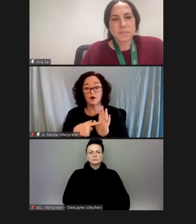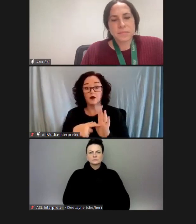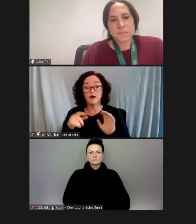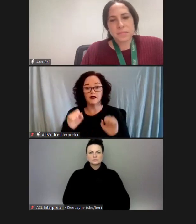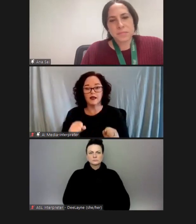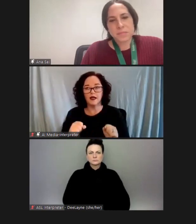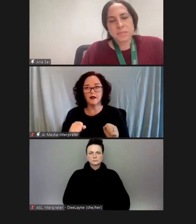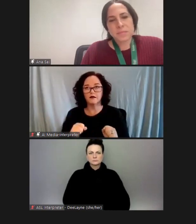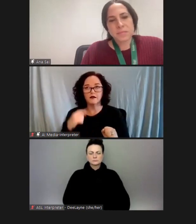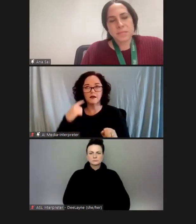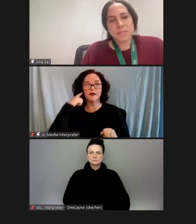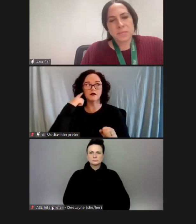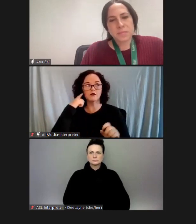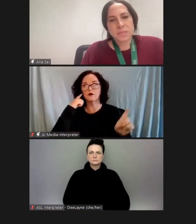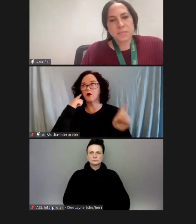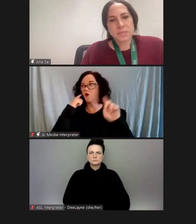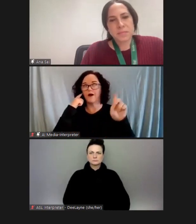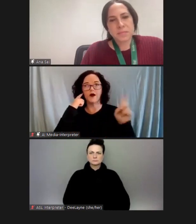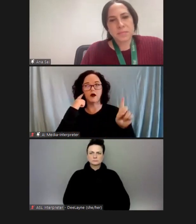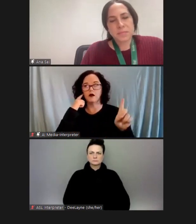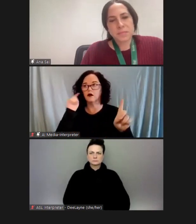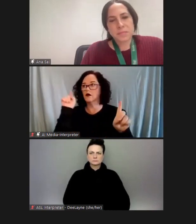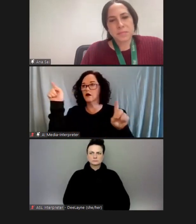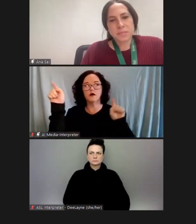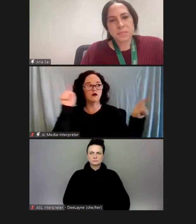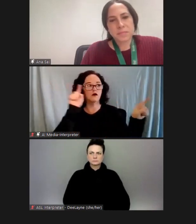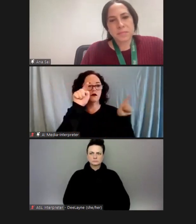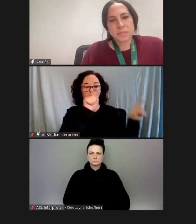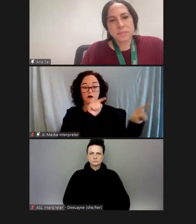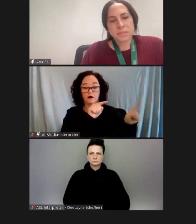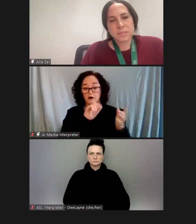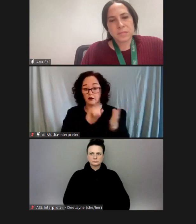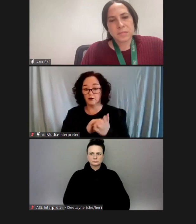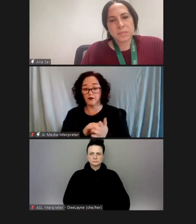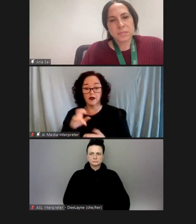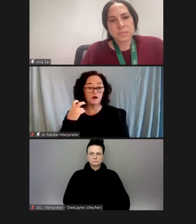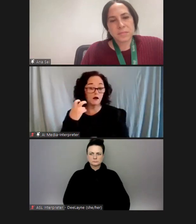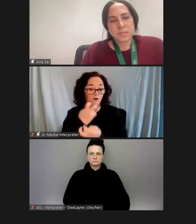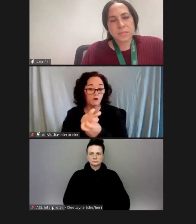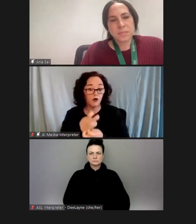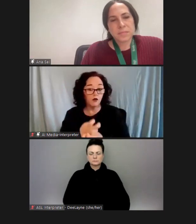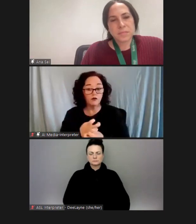that bone conduction hearing a